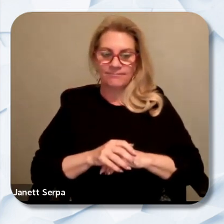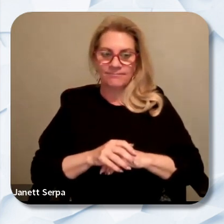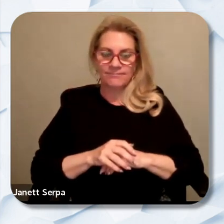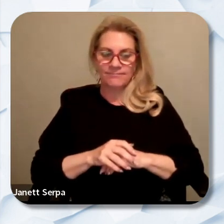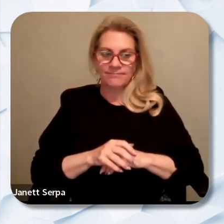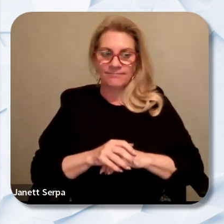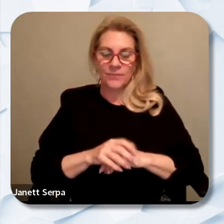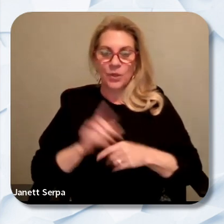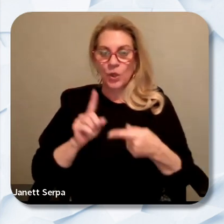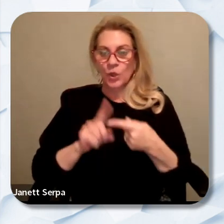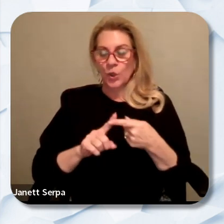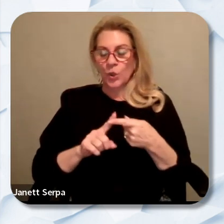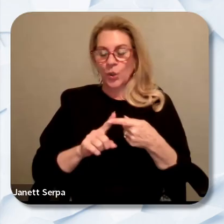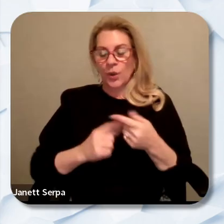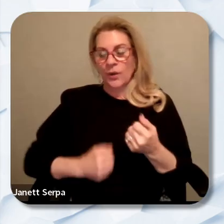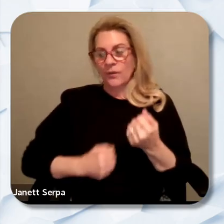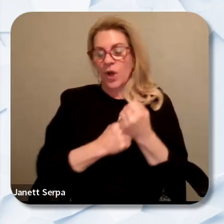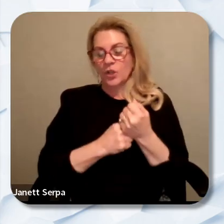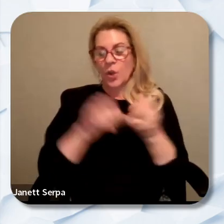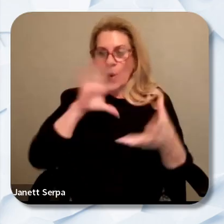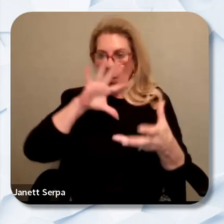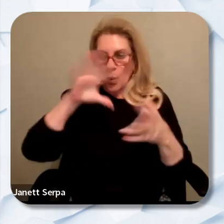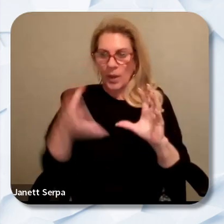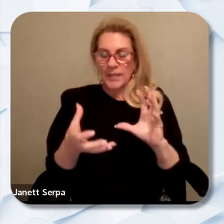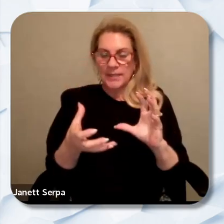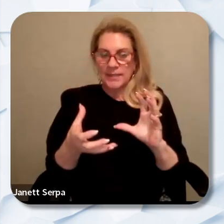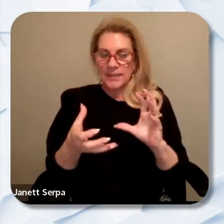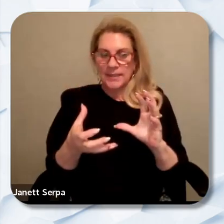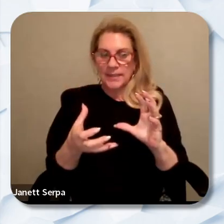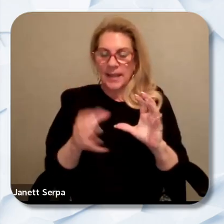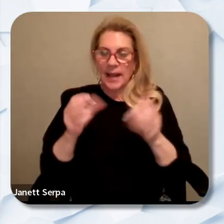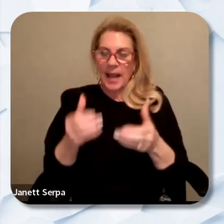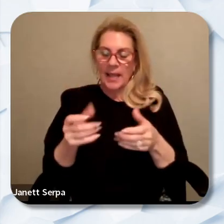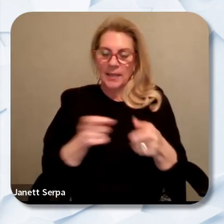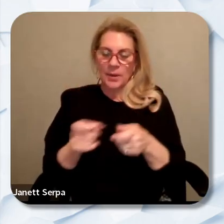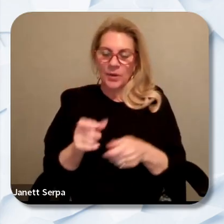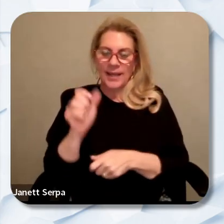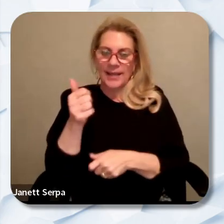In order to foster a holistic approach to classroom management 10 specific actions are